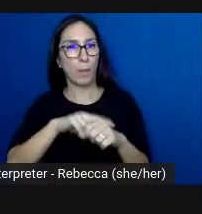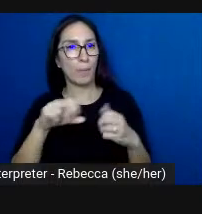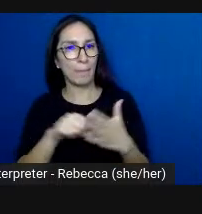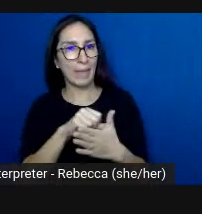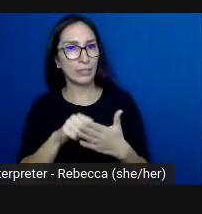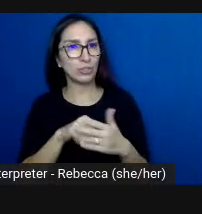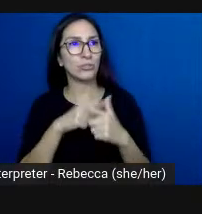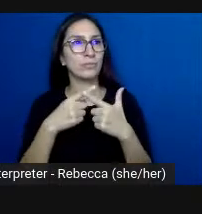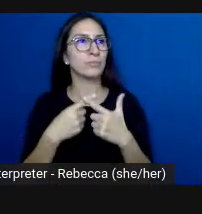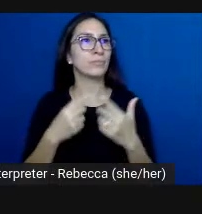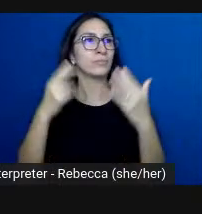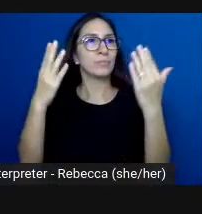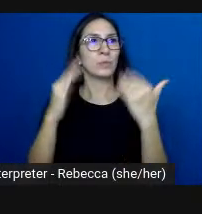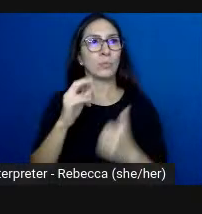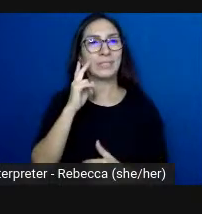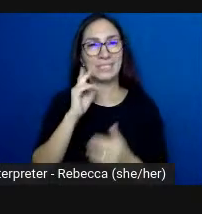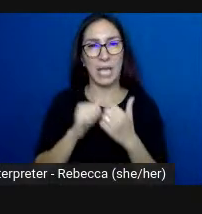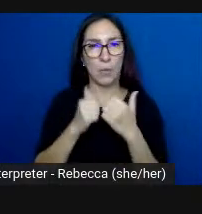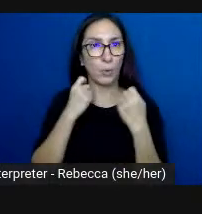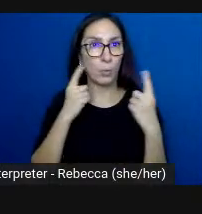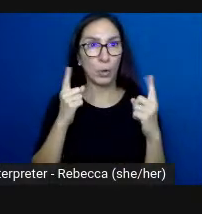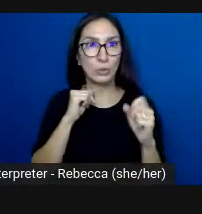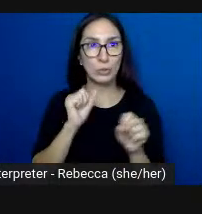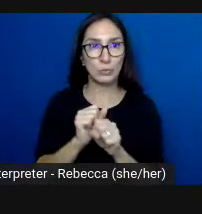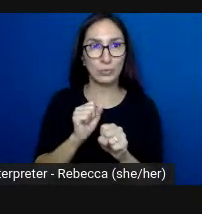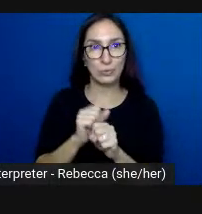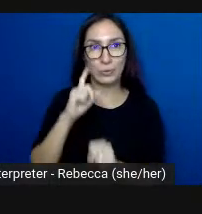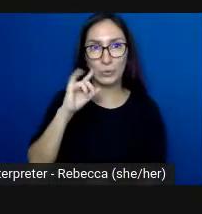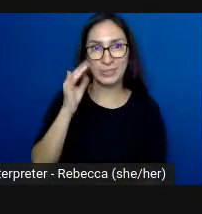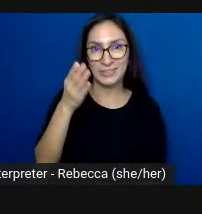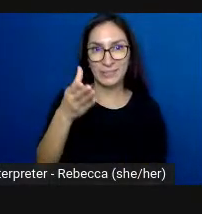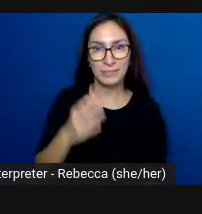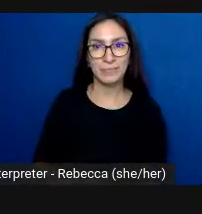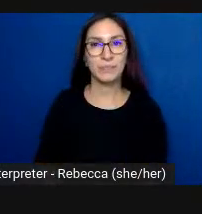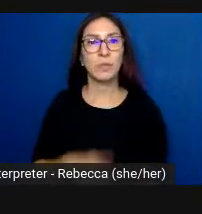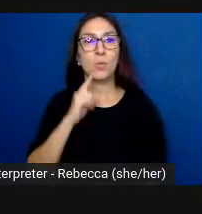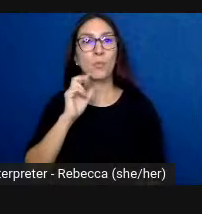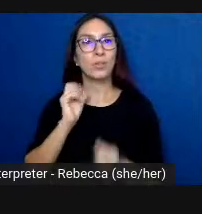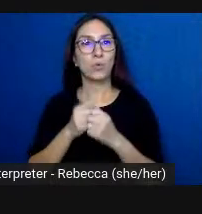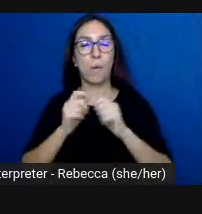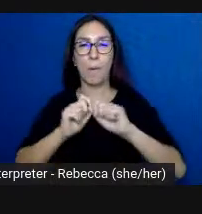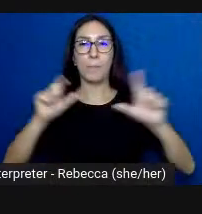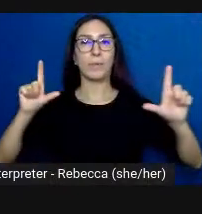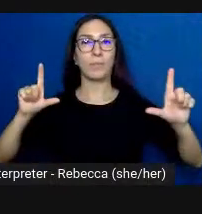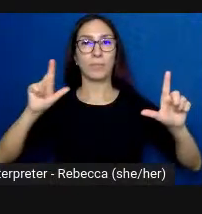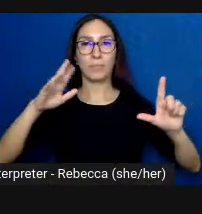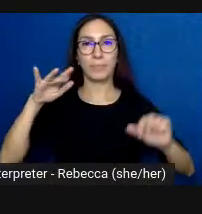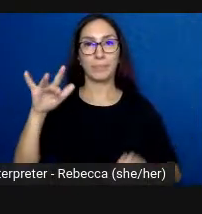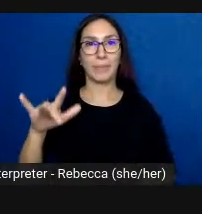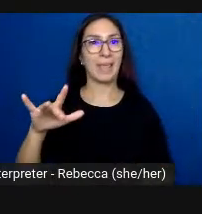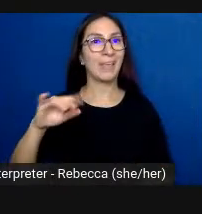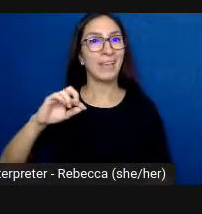Ability to customized split content from the WP admin not only from code. Let's see how it works when you activate